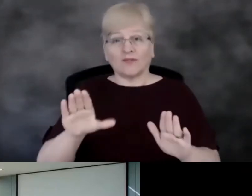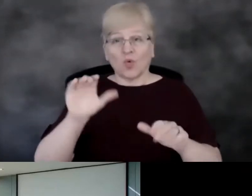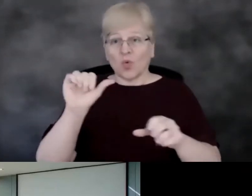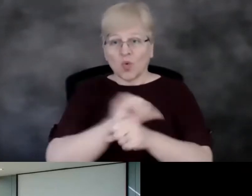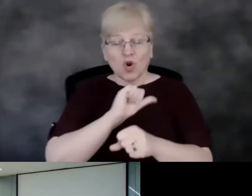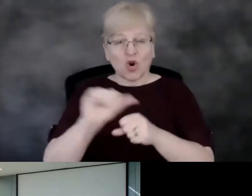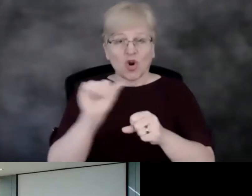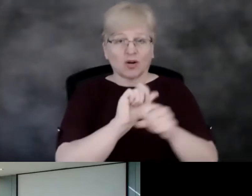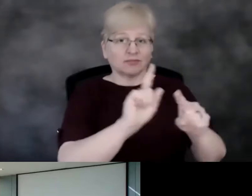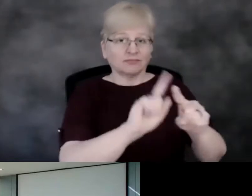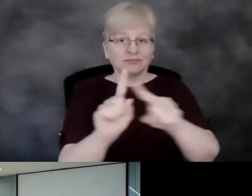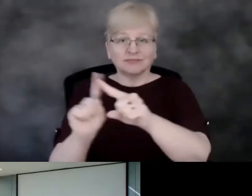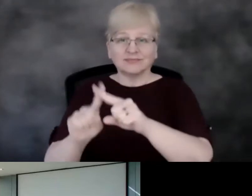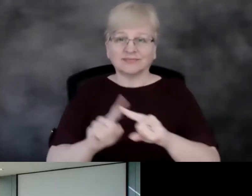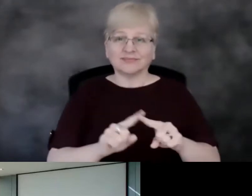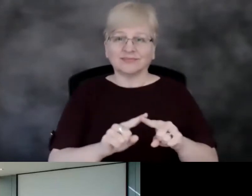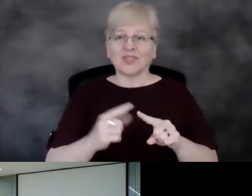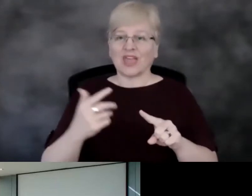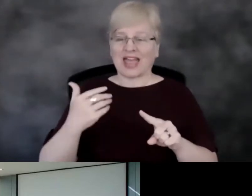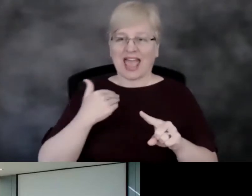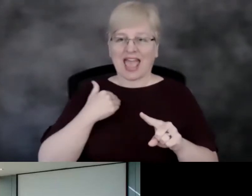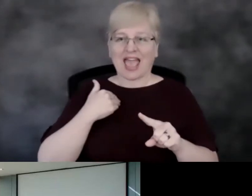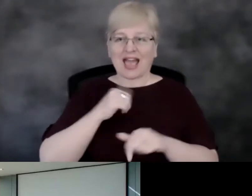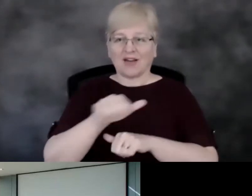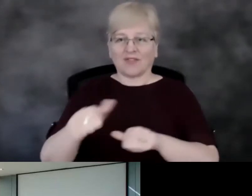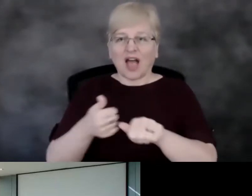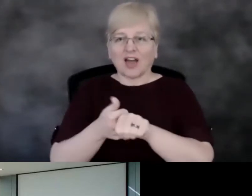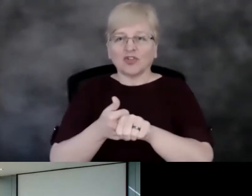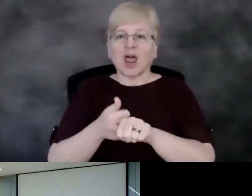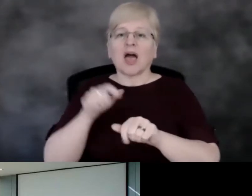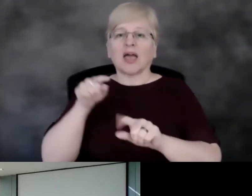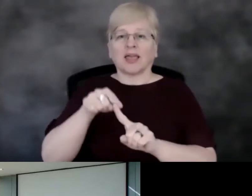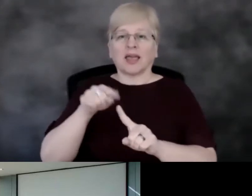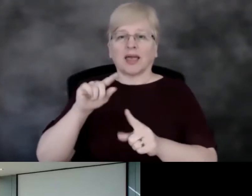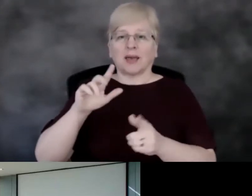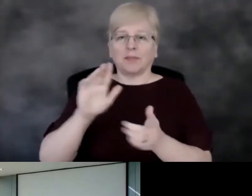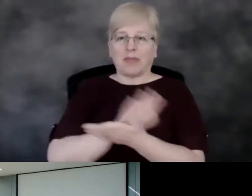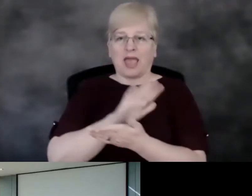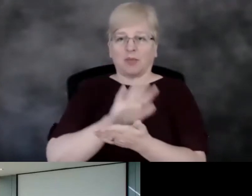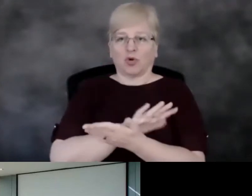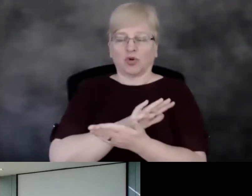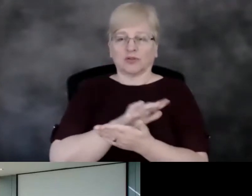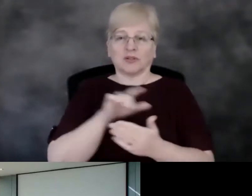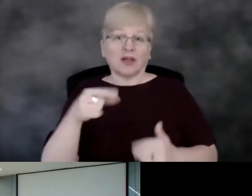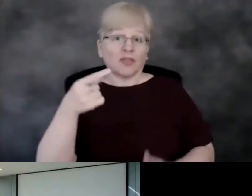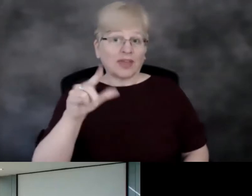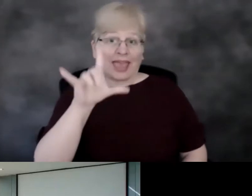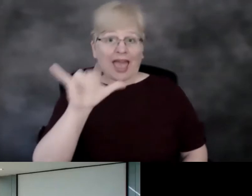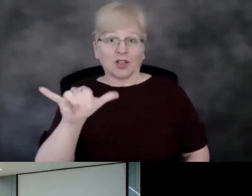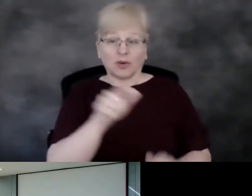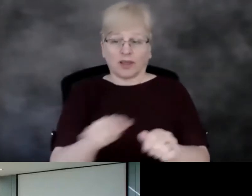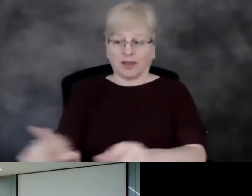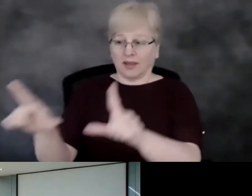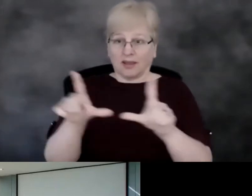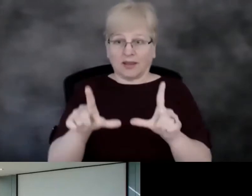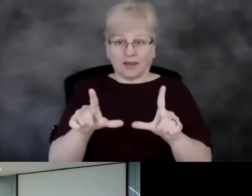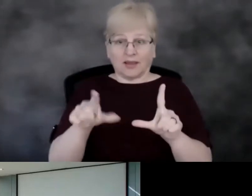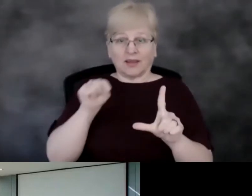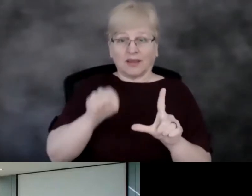that have underlying papers. 16:03:27 The gallery is intended for papers